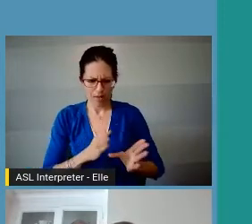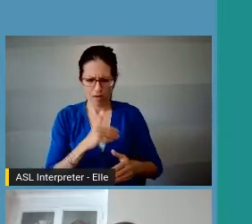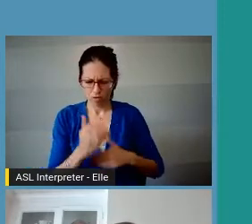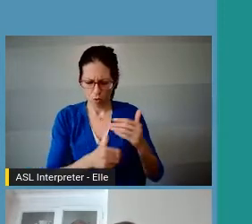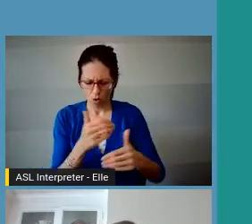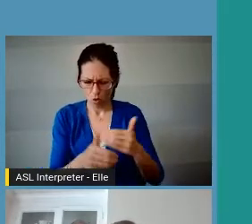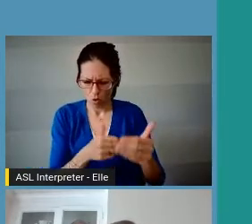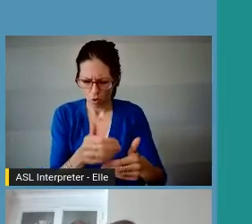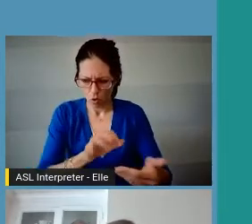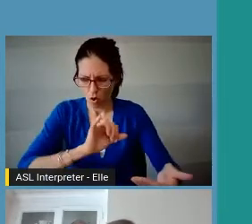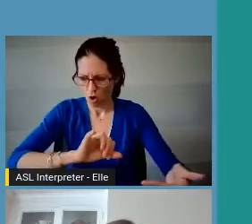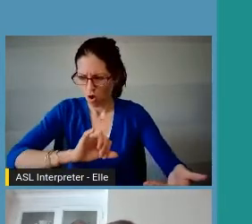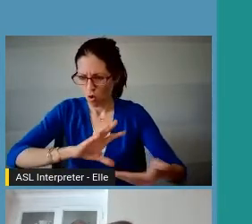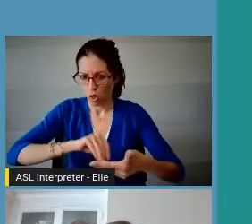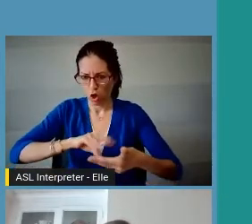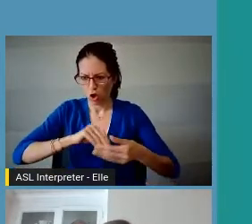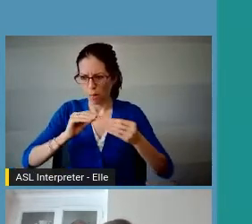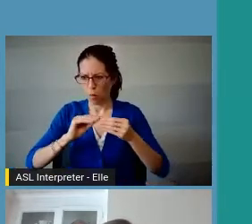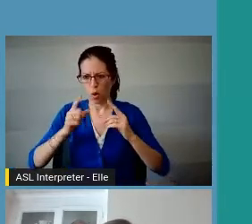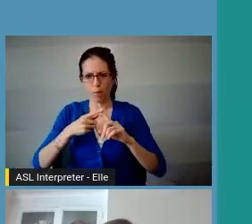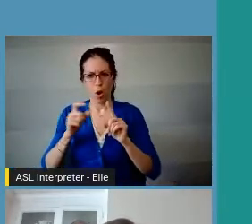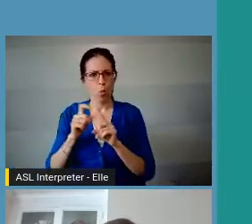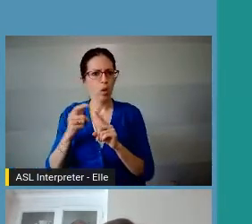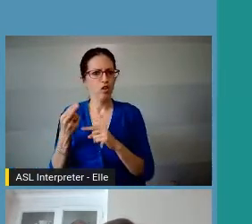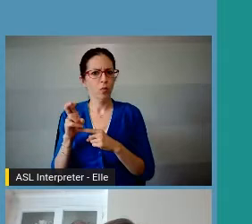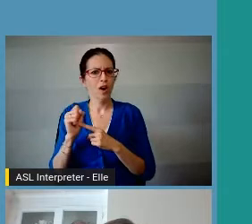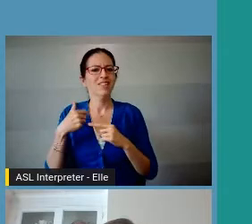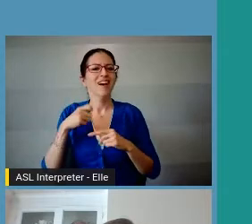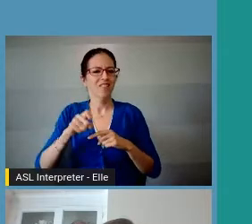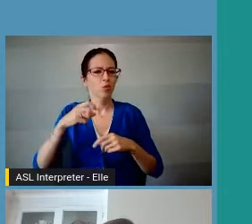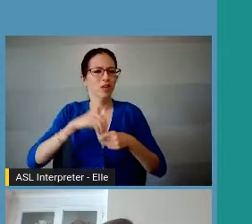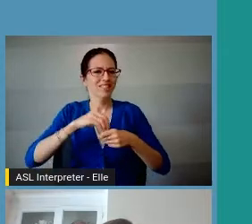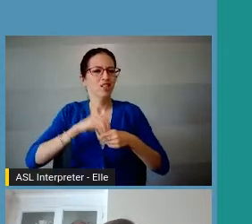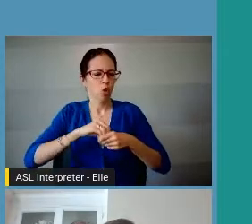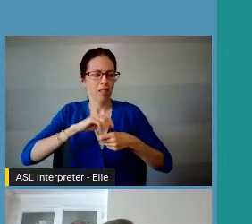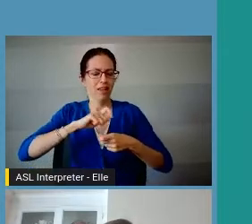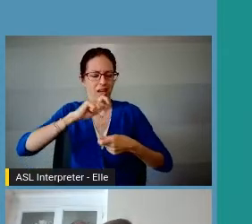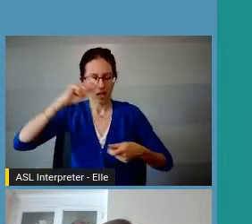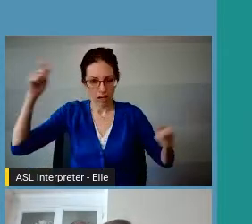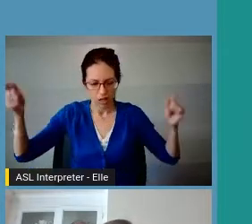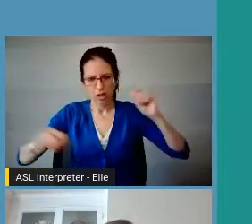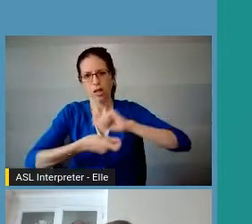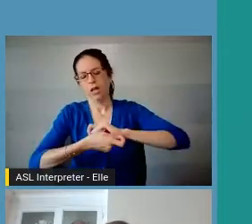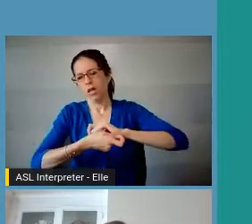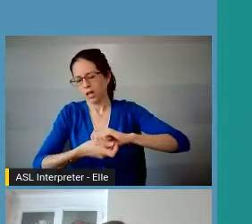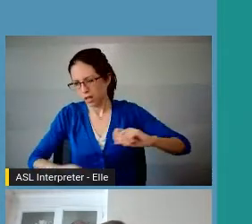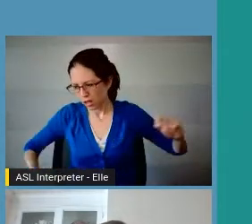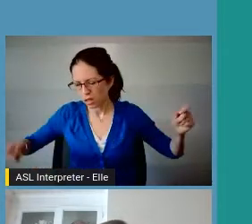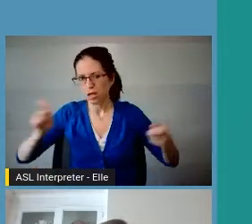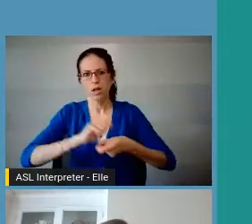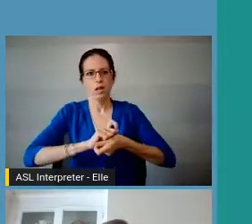We had an intern work with me to completely redo the tagging and the categorization and